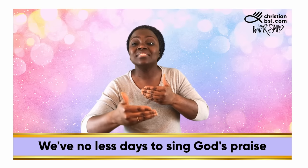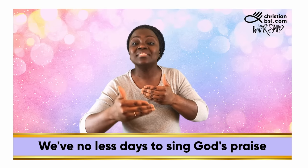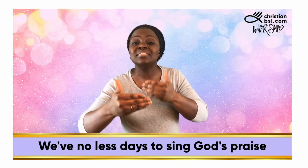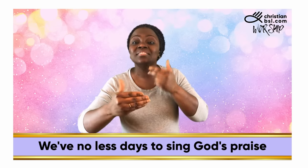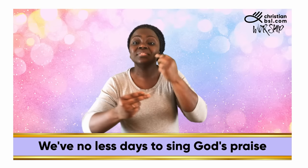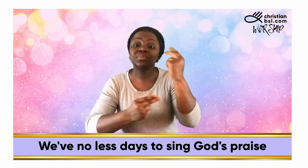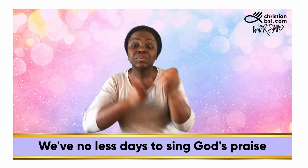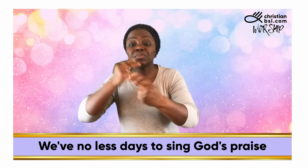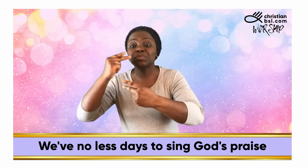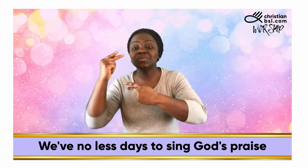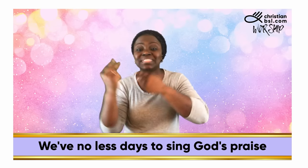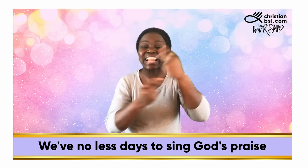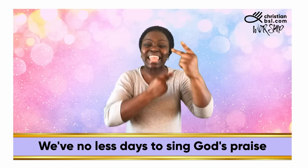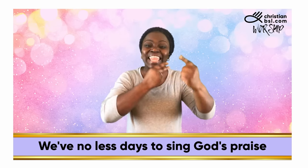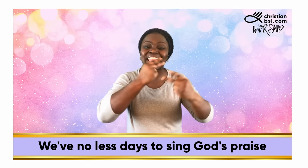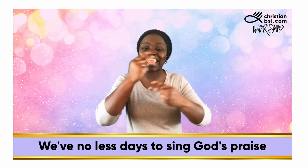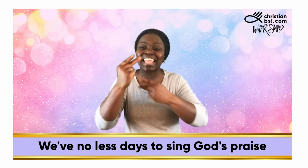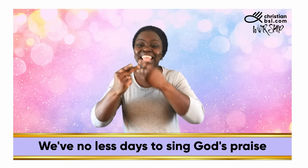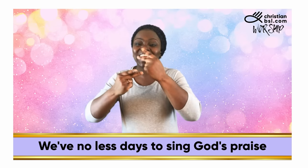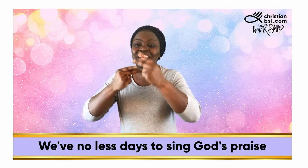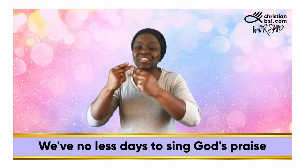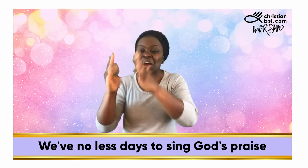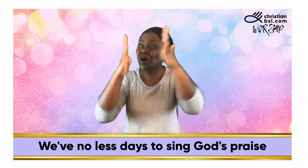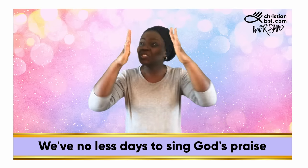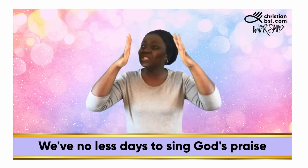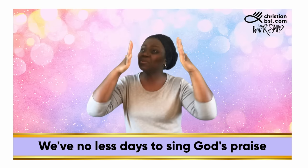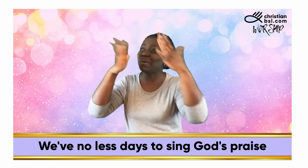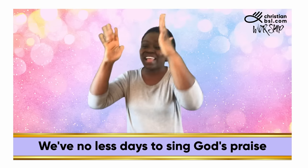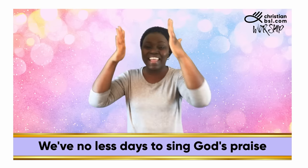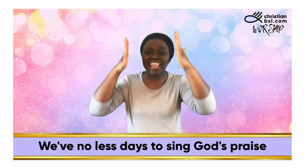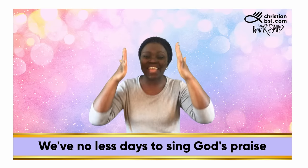To sing God's praise